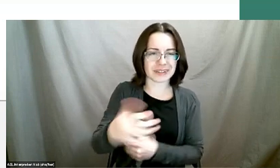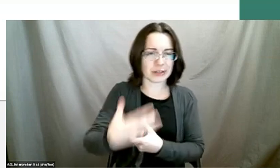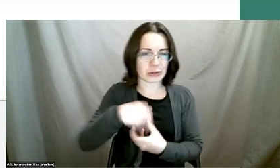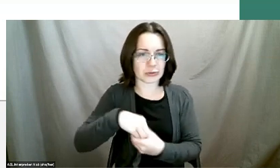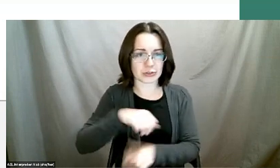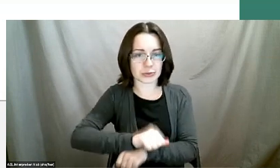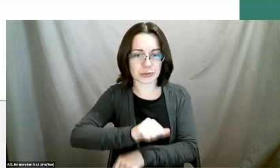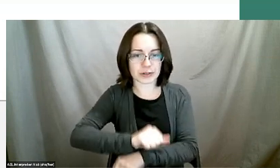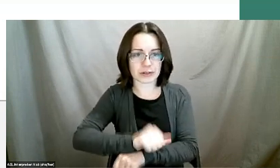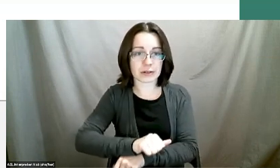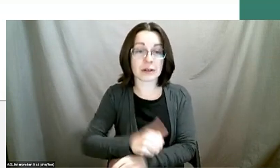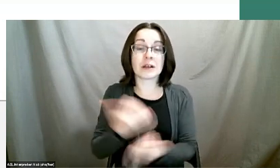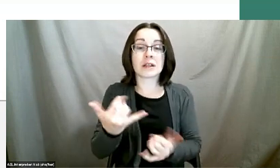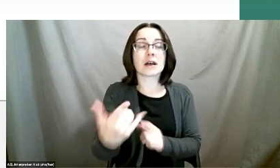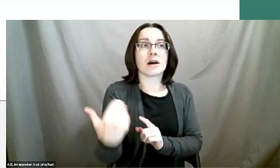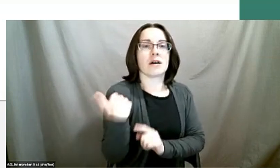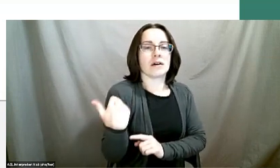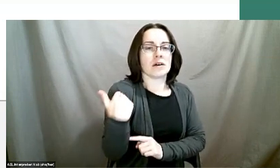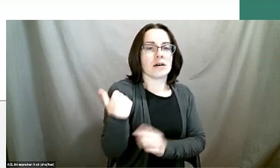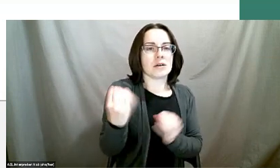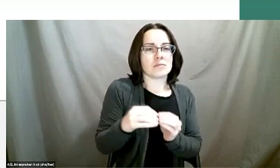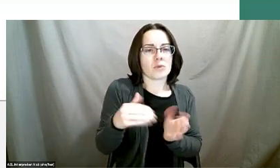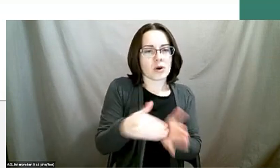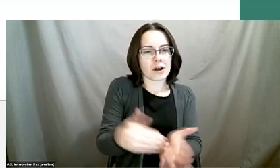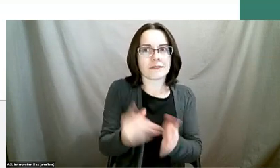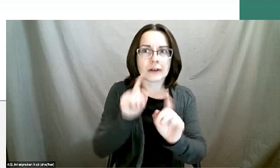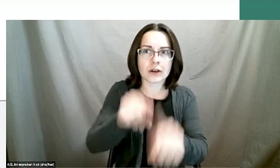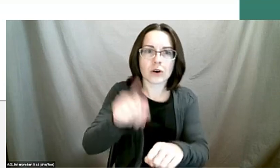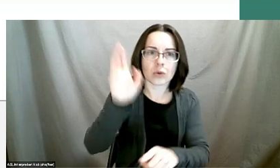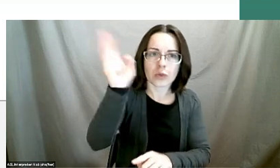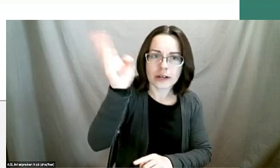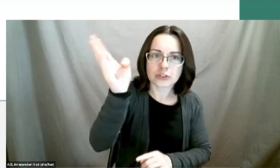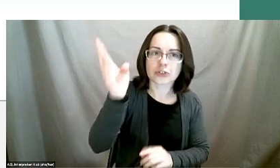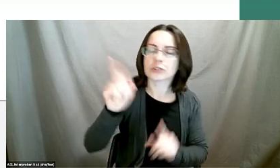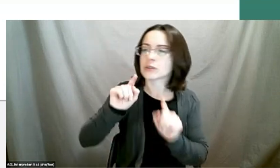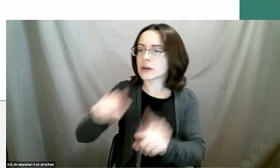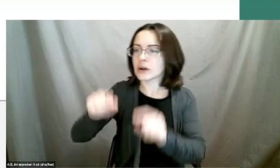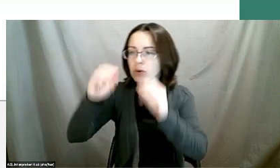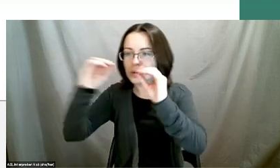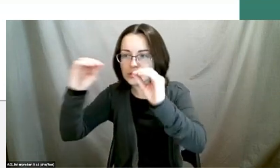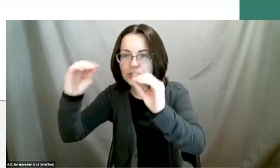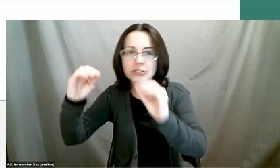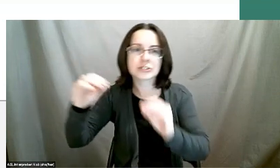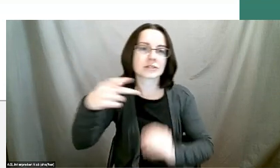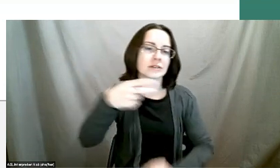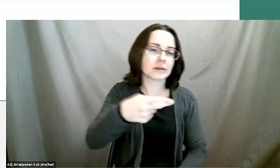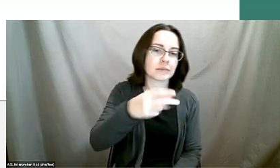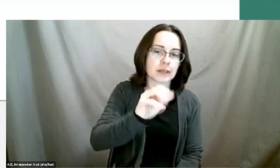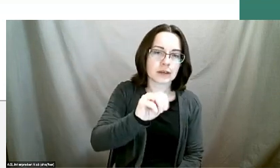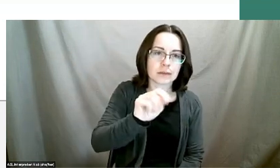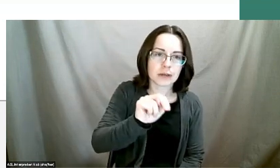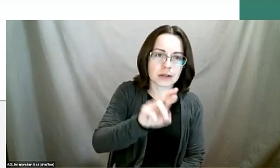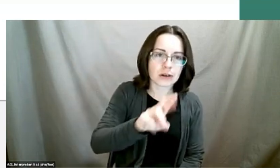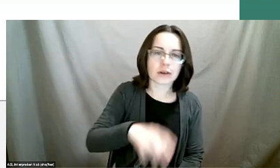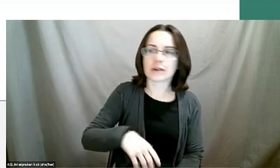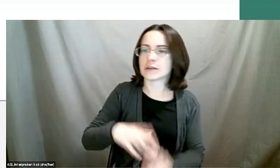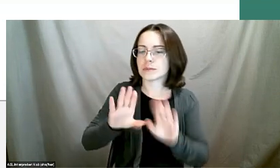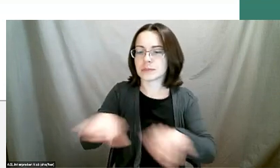give lectures at various institutions in different departments, PM, INR and pediatrics. And so we just accept